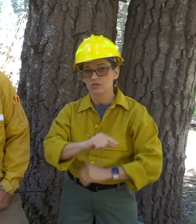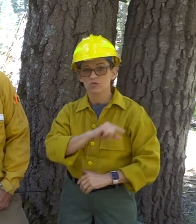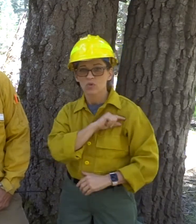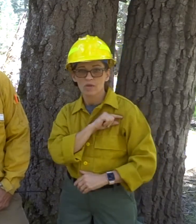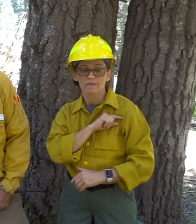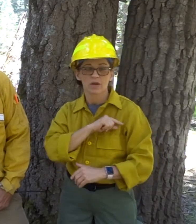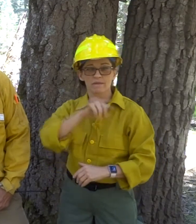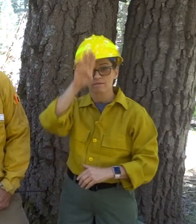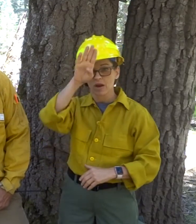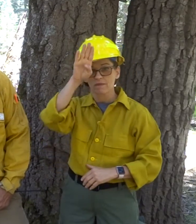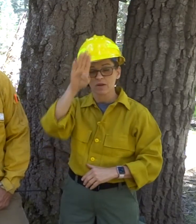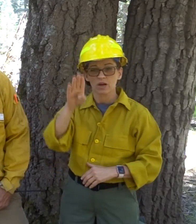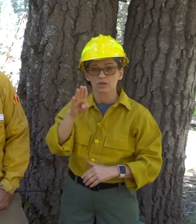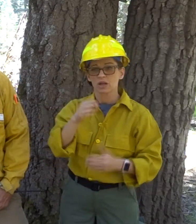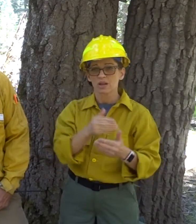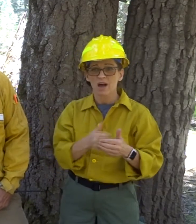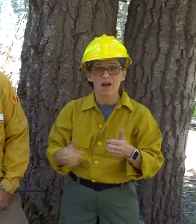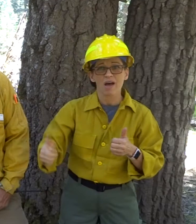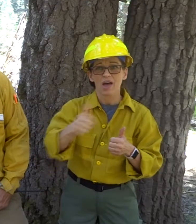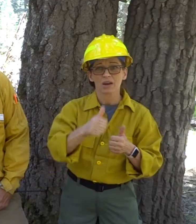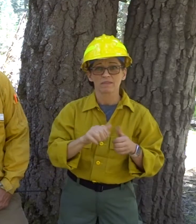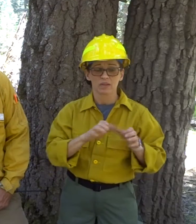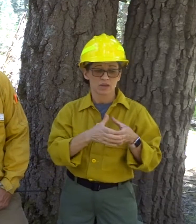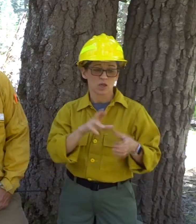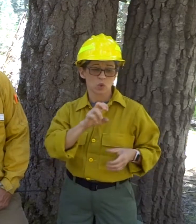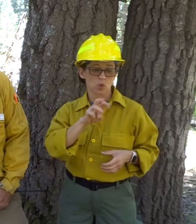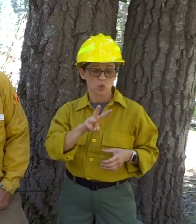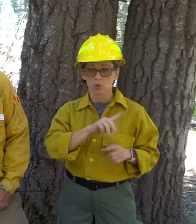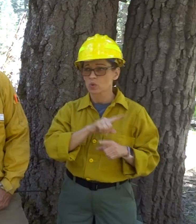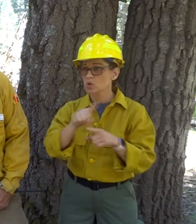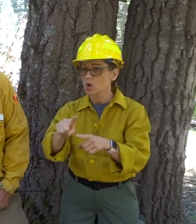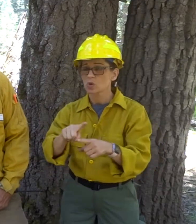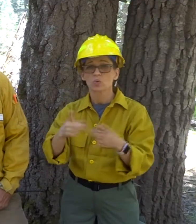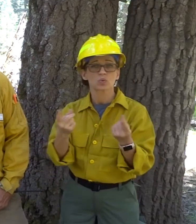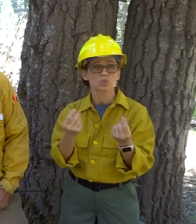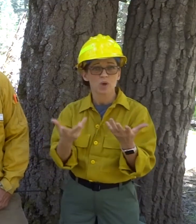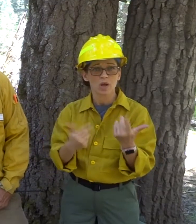under resources to work on the fire to actually cut down hazard trees.